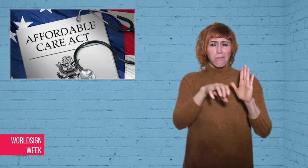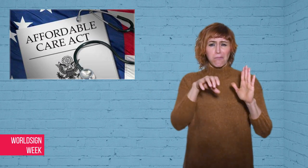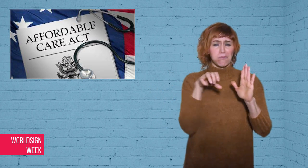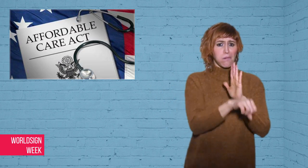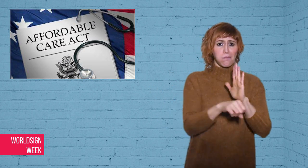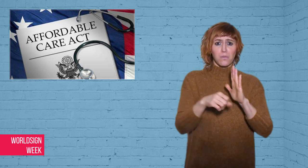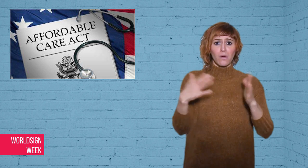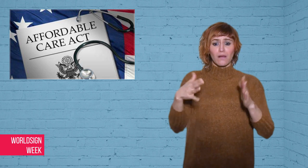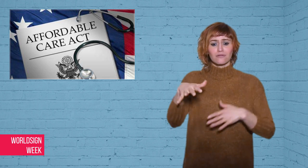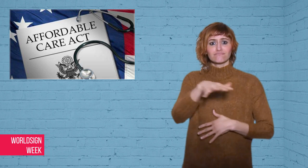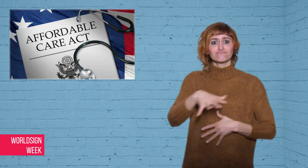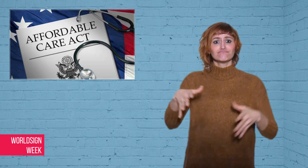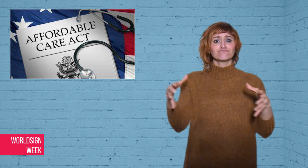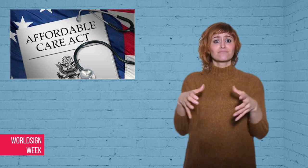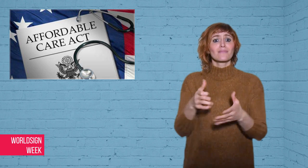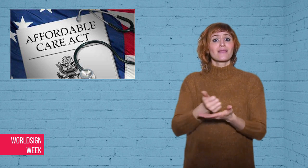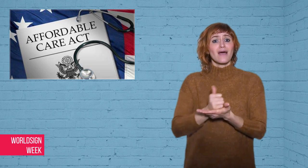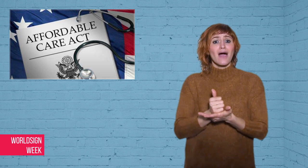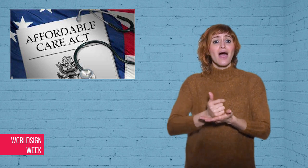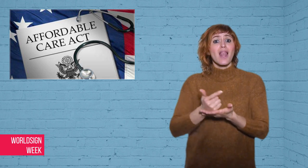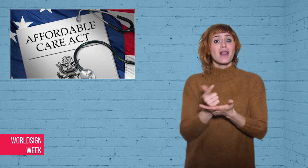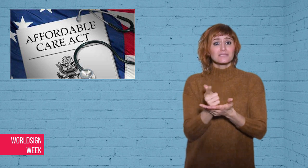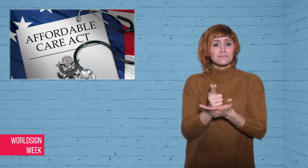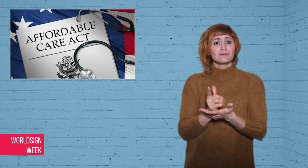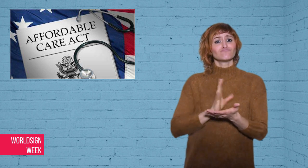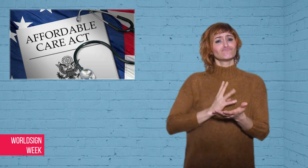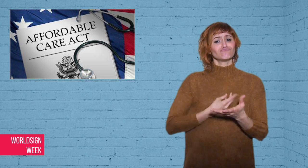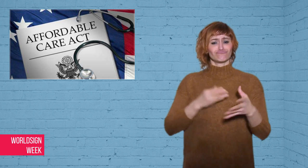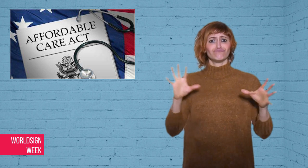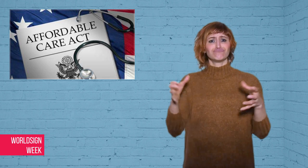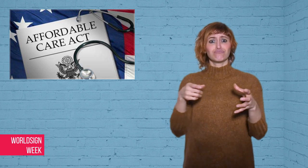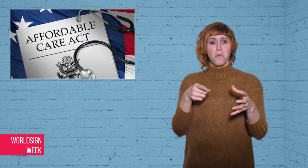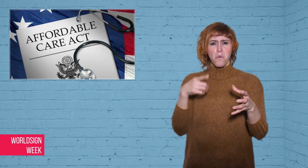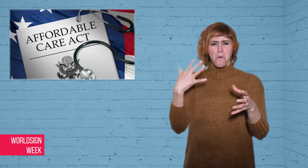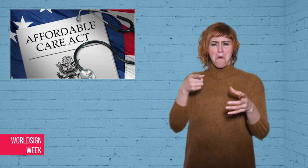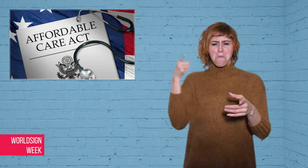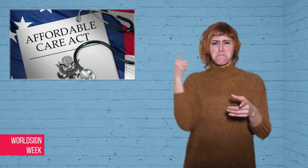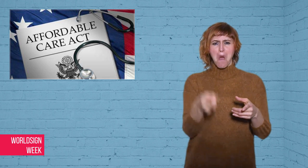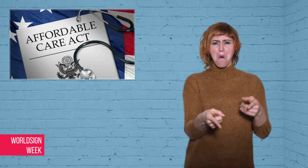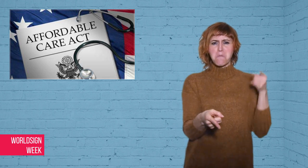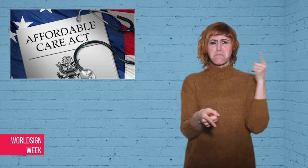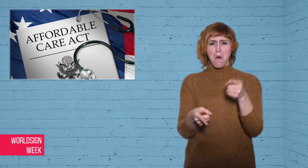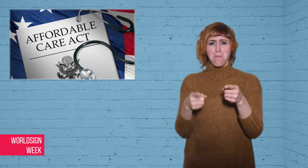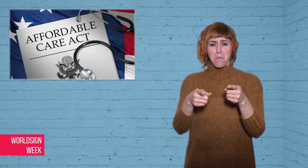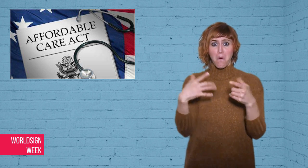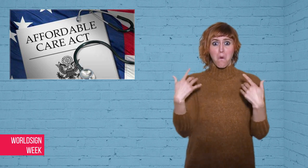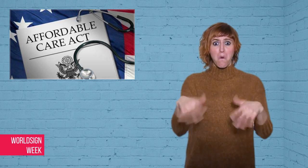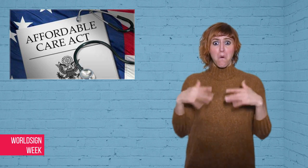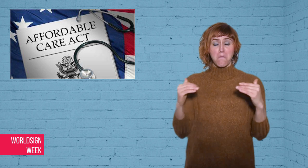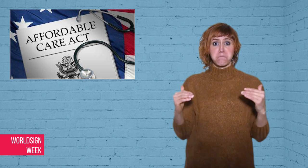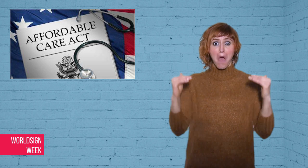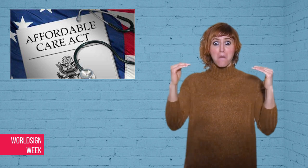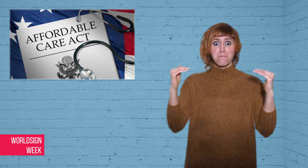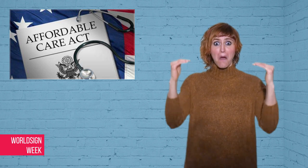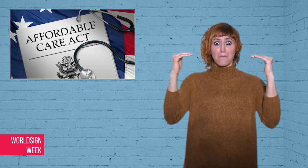147 percent rise in anti-LGBT crimes